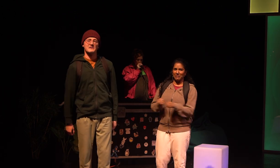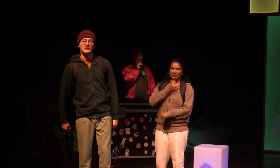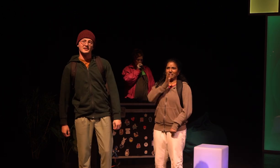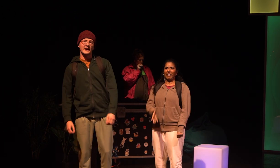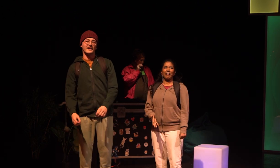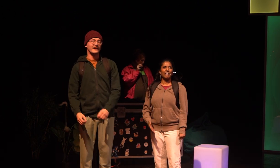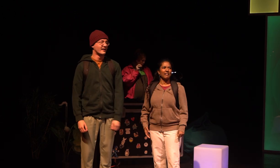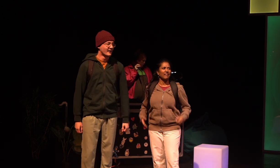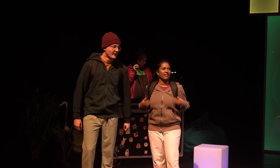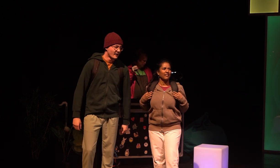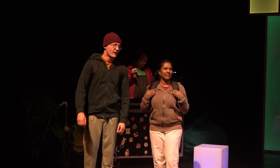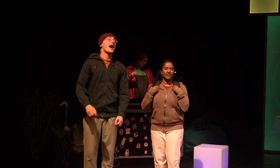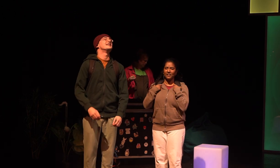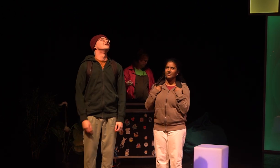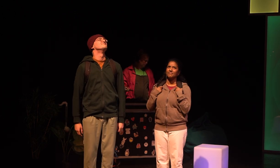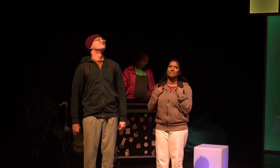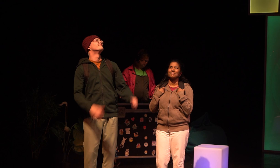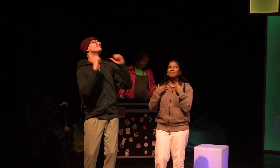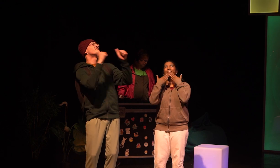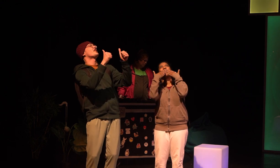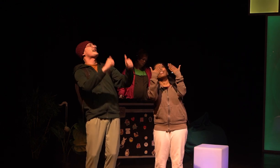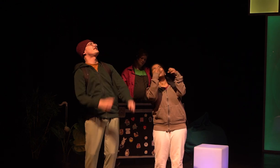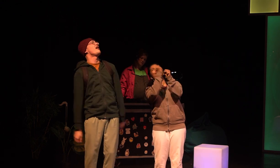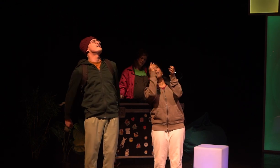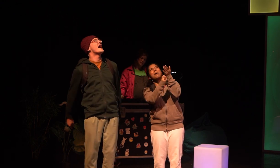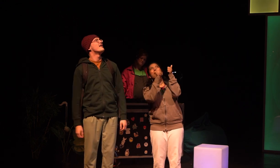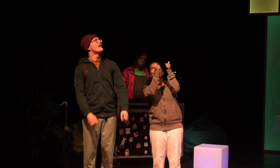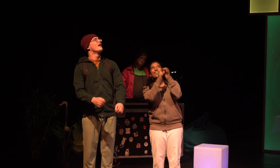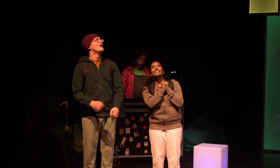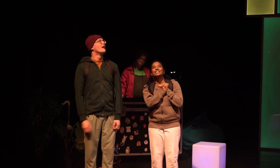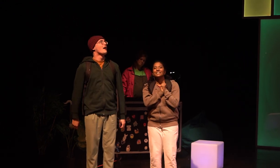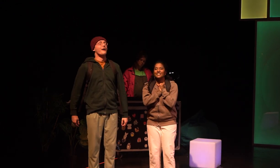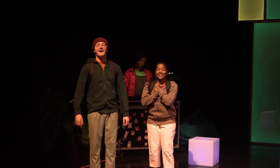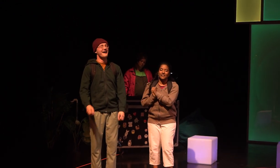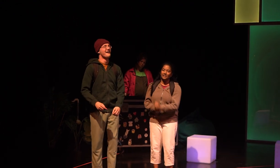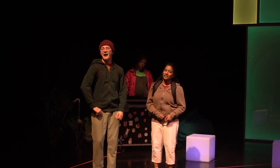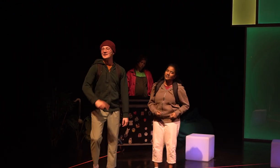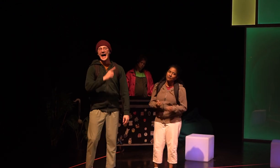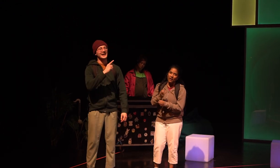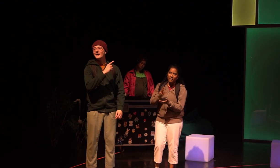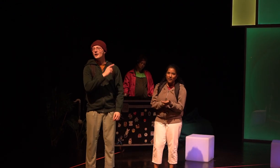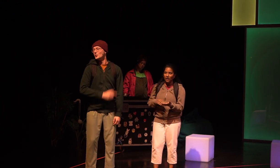Not me, right thick. Hey! Thanks a lot, Nan . Oh, and me Nan, she was